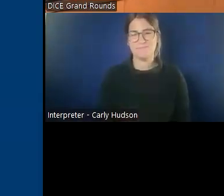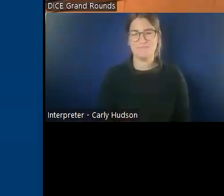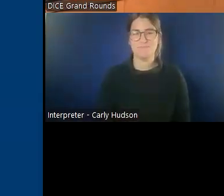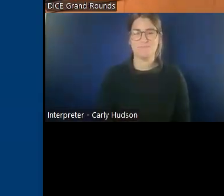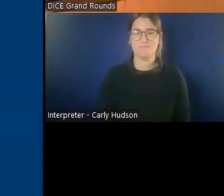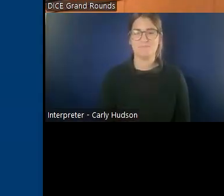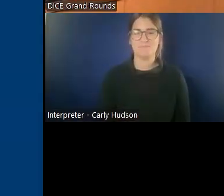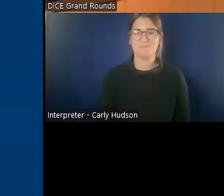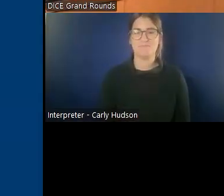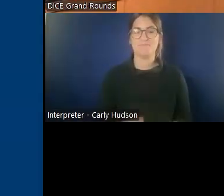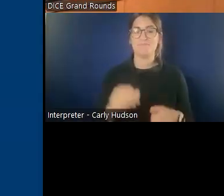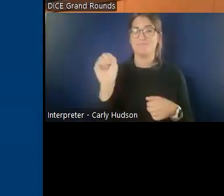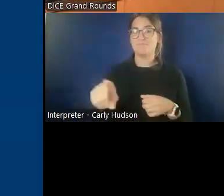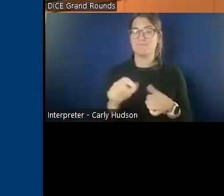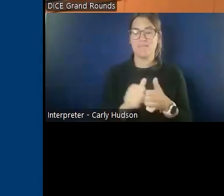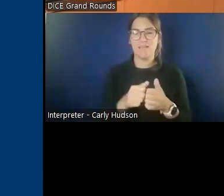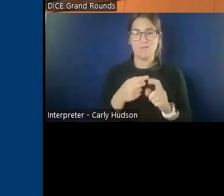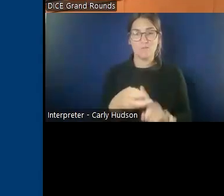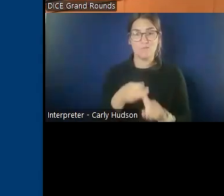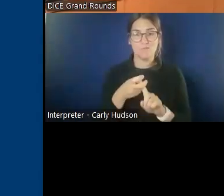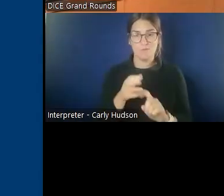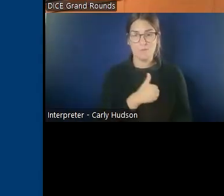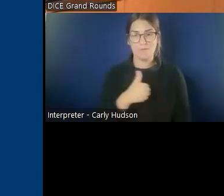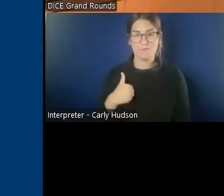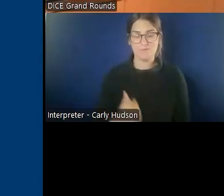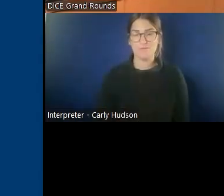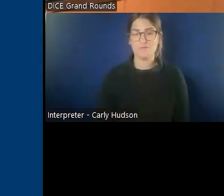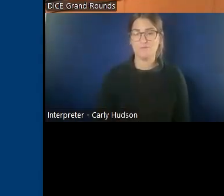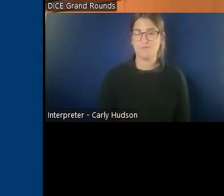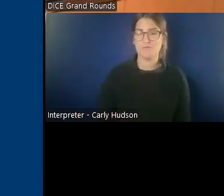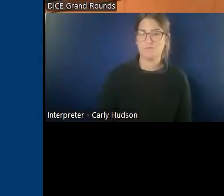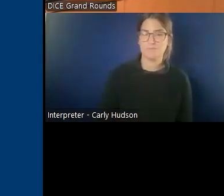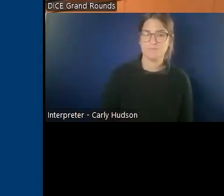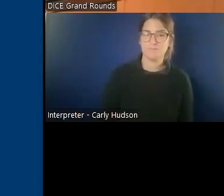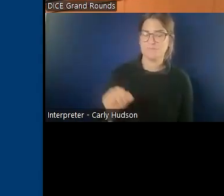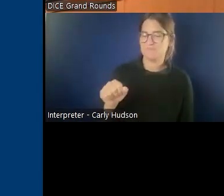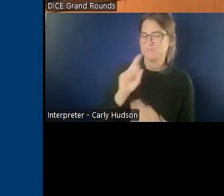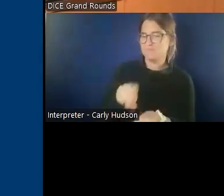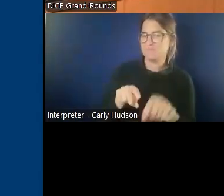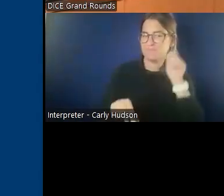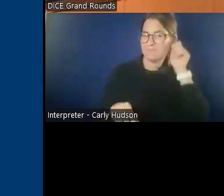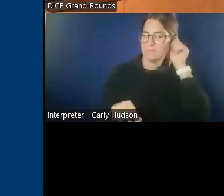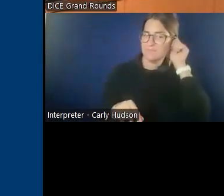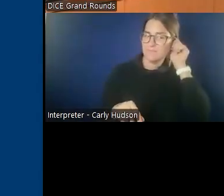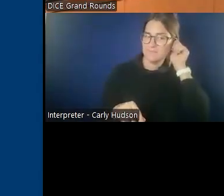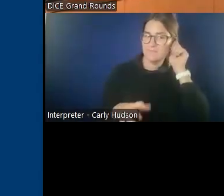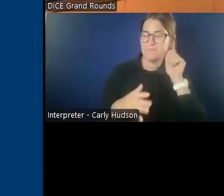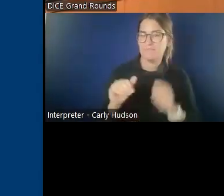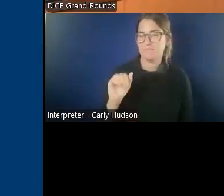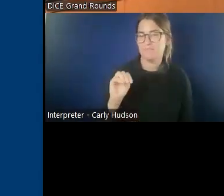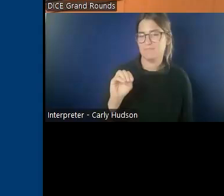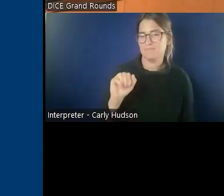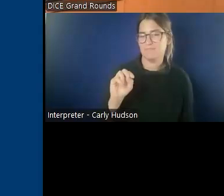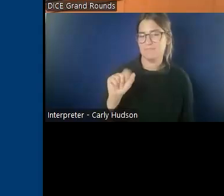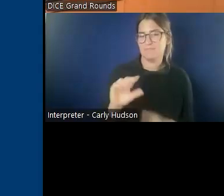members yeah I can answer this so just piggy piggybacking off of what Annabelle said in